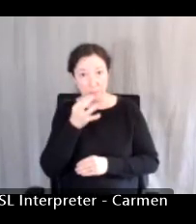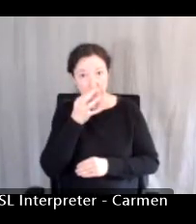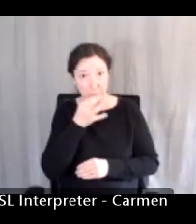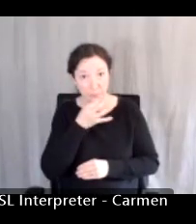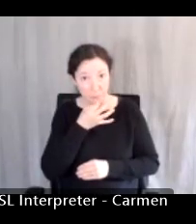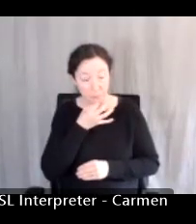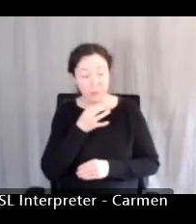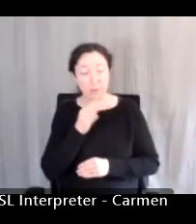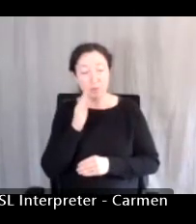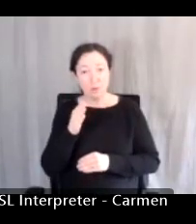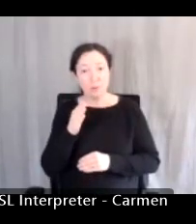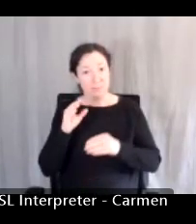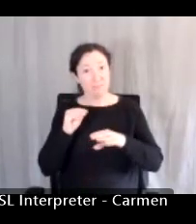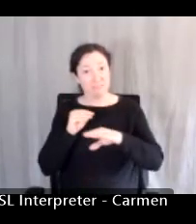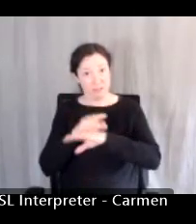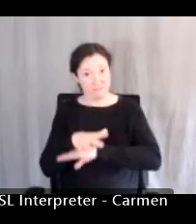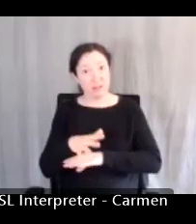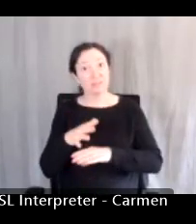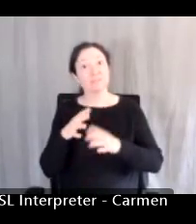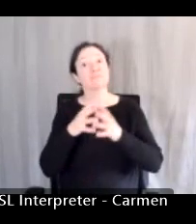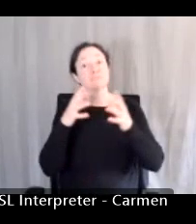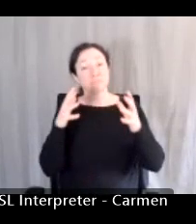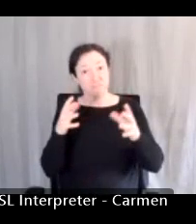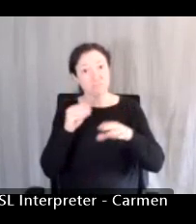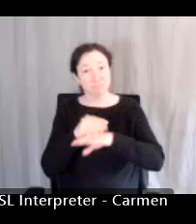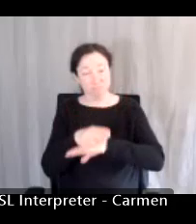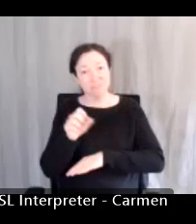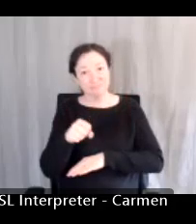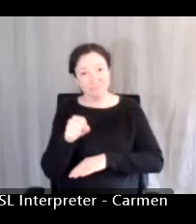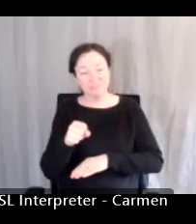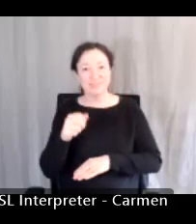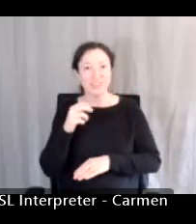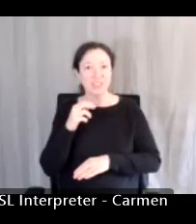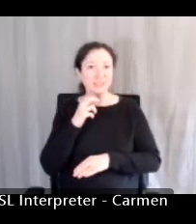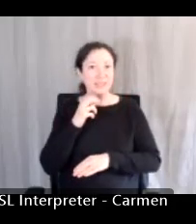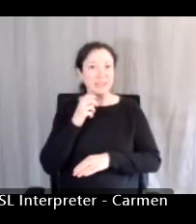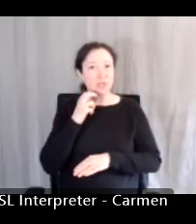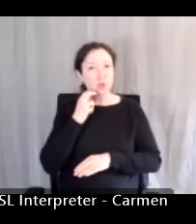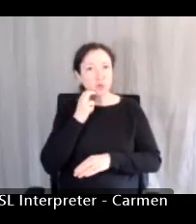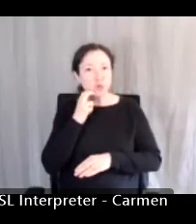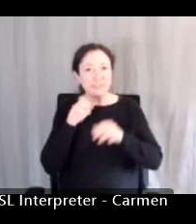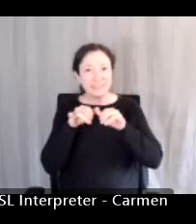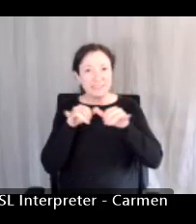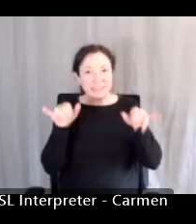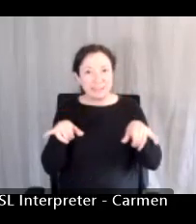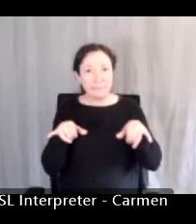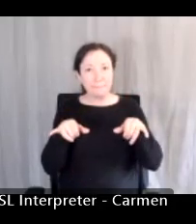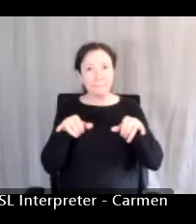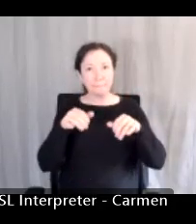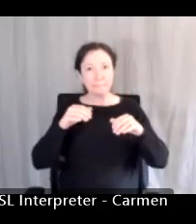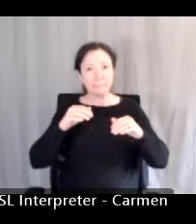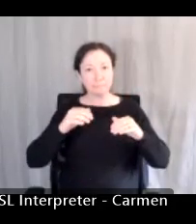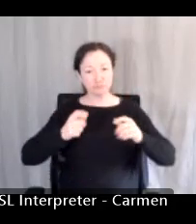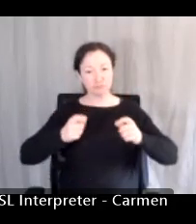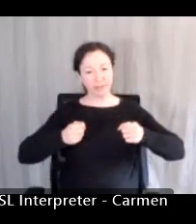because we're talking about nervous system regulation or just sympathetic dominance versus parasympathetic. The more sympathetic dominant you are,